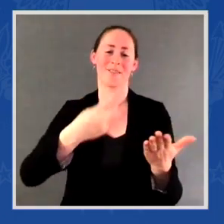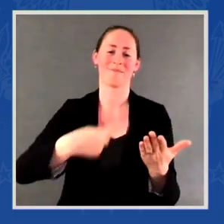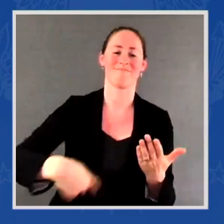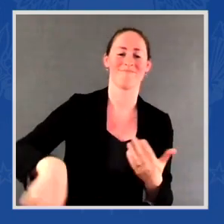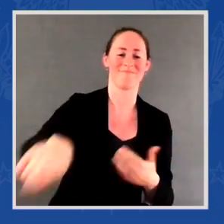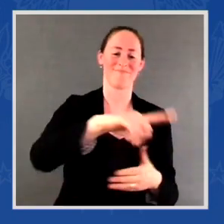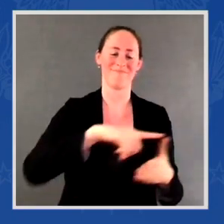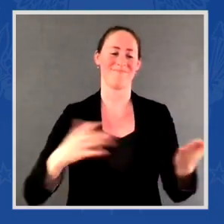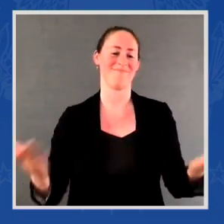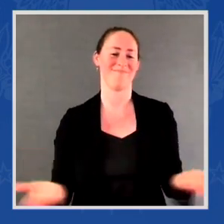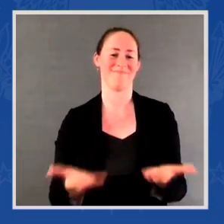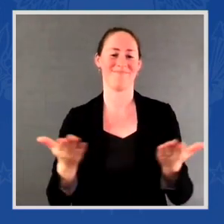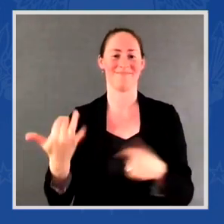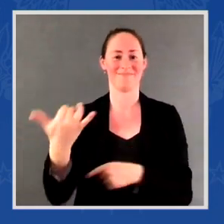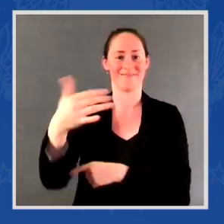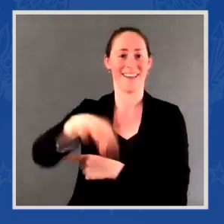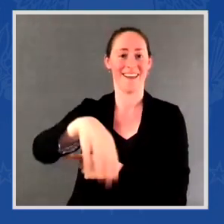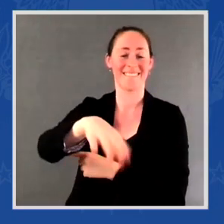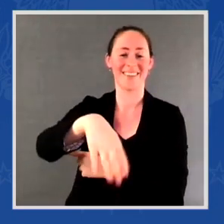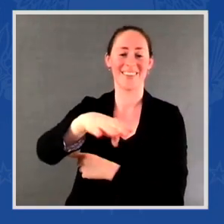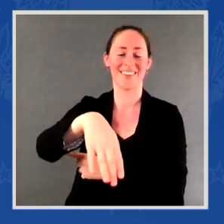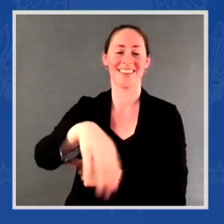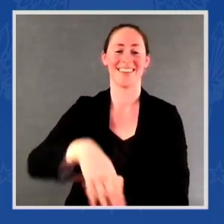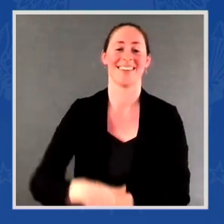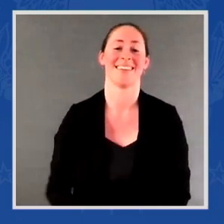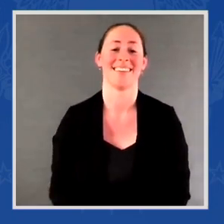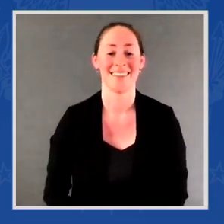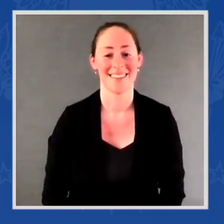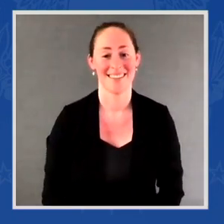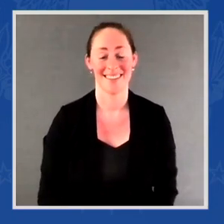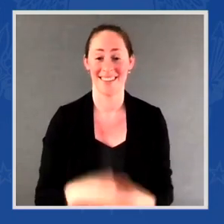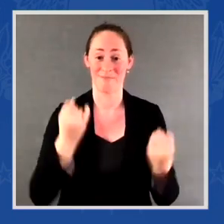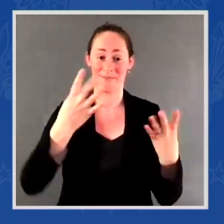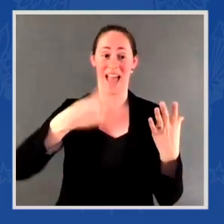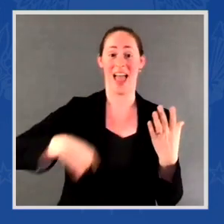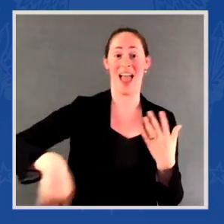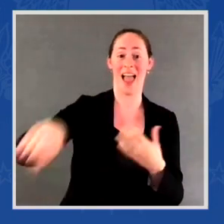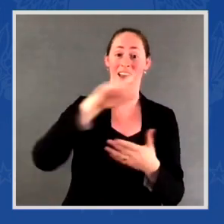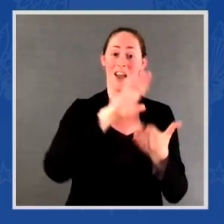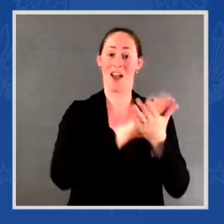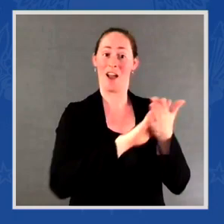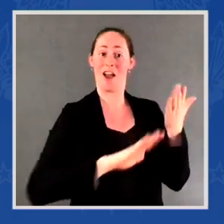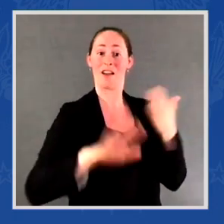Like many college freshmen, I was eagerly awaiting the opportunity to move into my dorm last fall